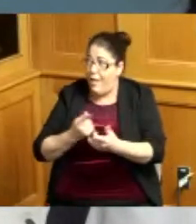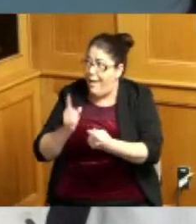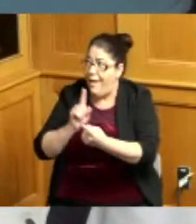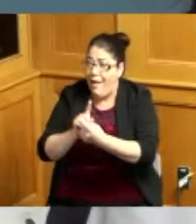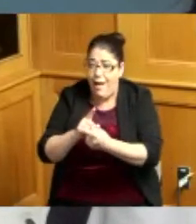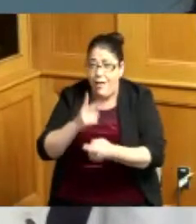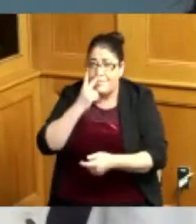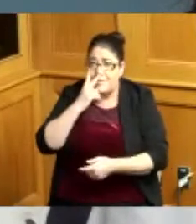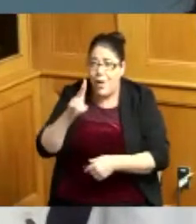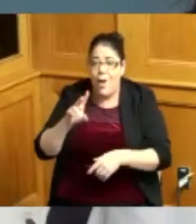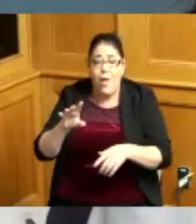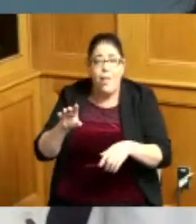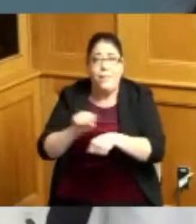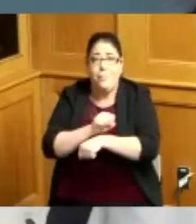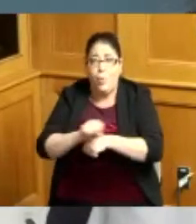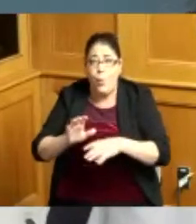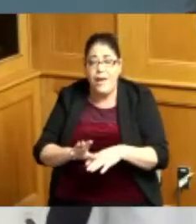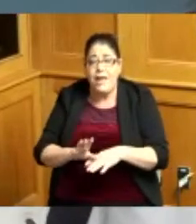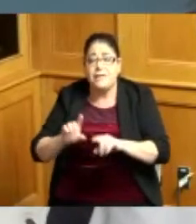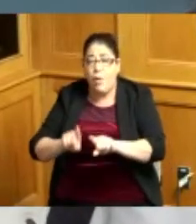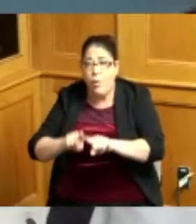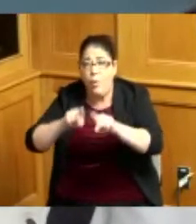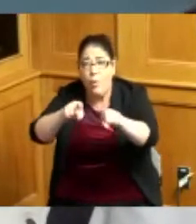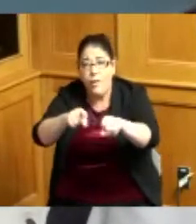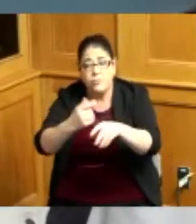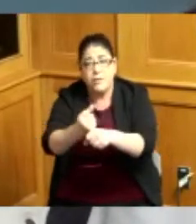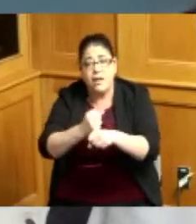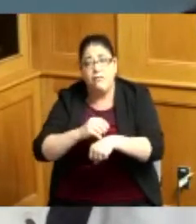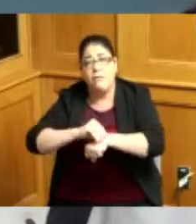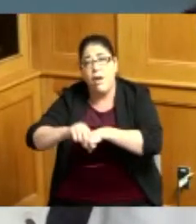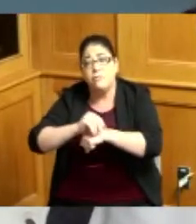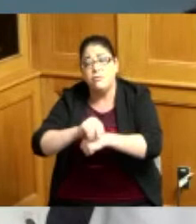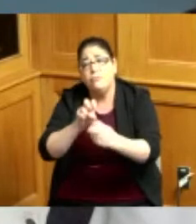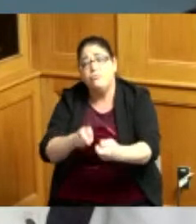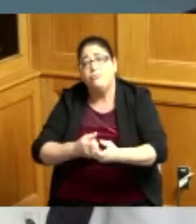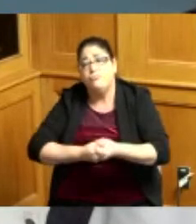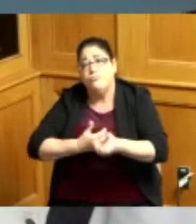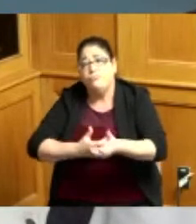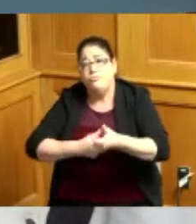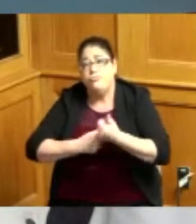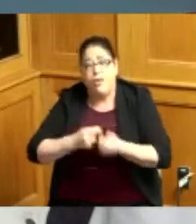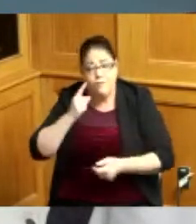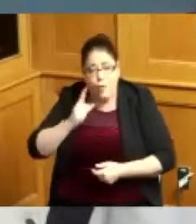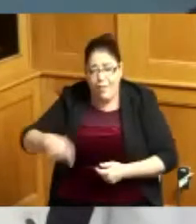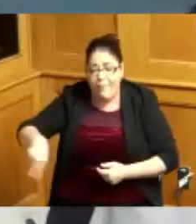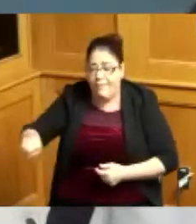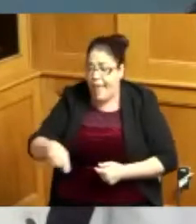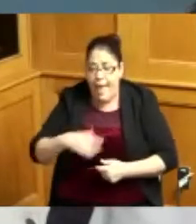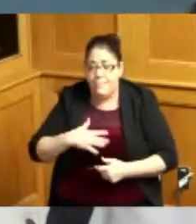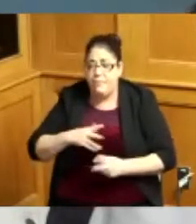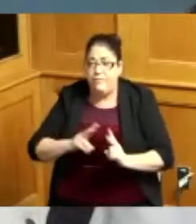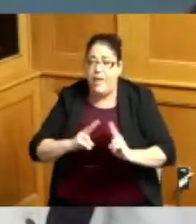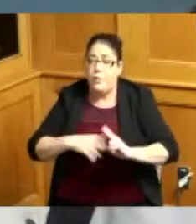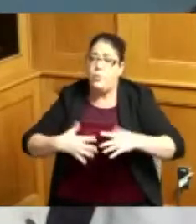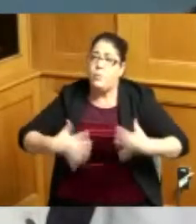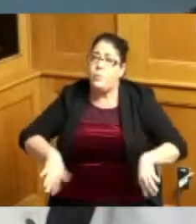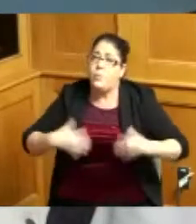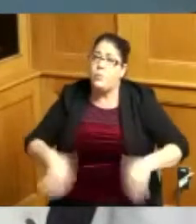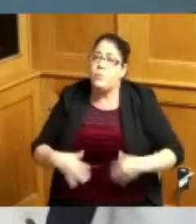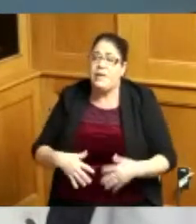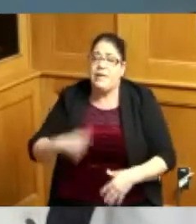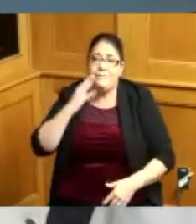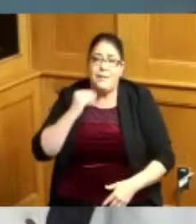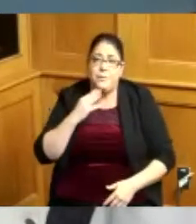in for grief counseling and it just was has been a shaken time for them so I just wanted to keep WLWT